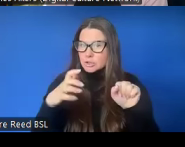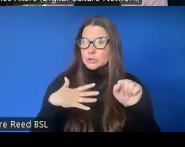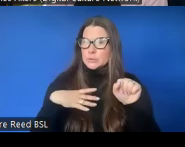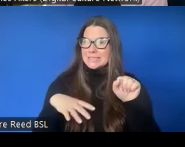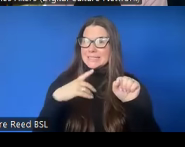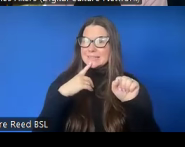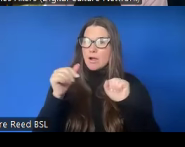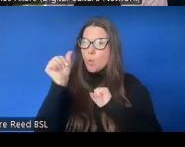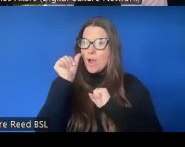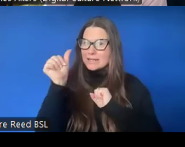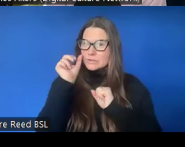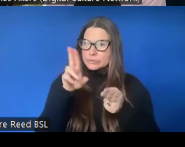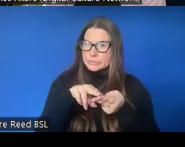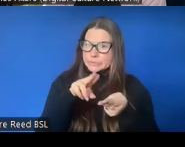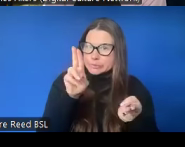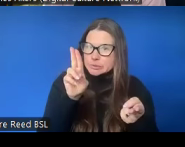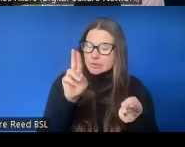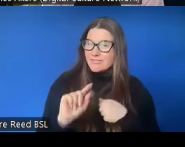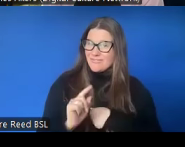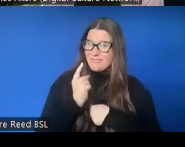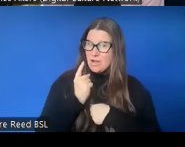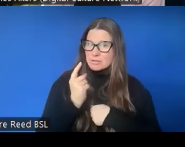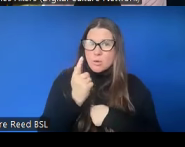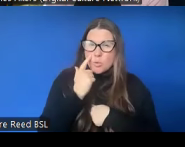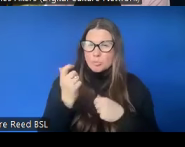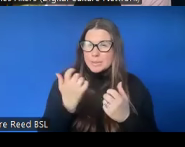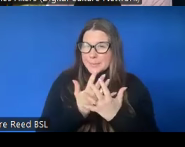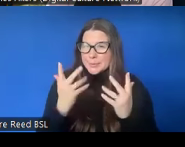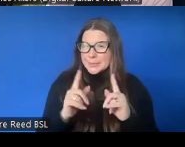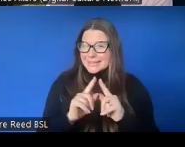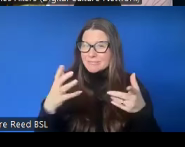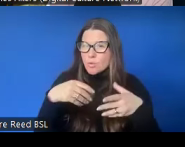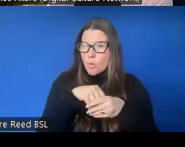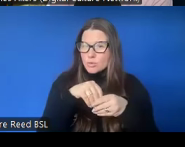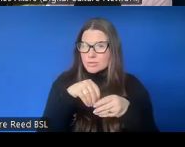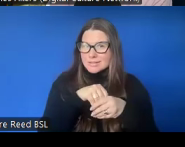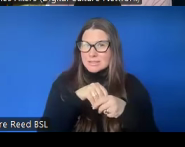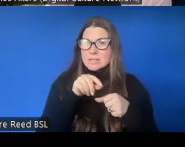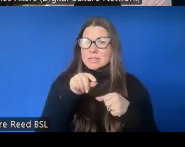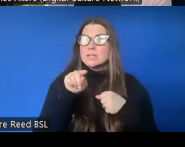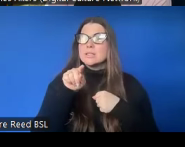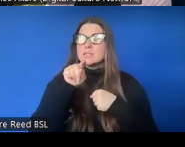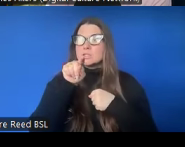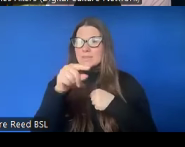That can be softer messaging and different types of content that you have. As I said, this is all about eyes on content,